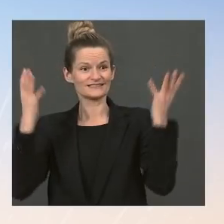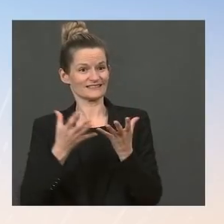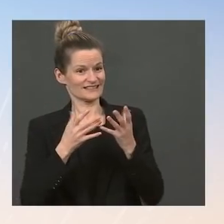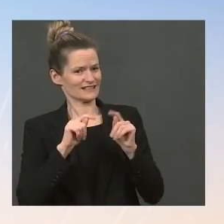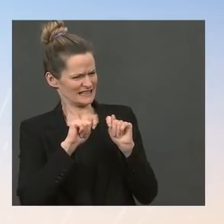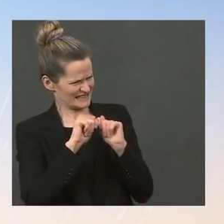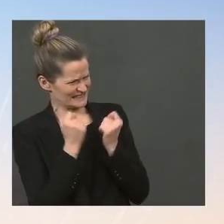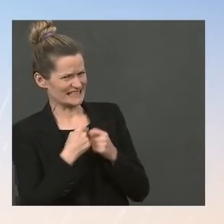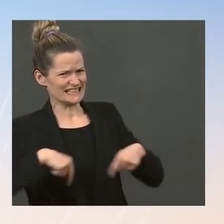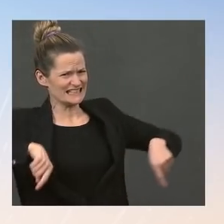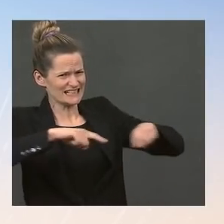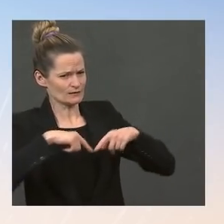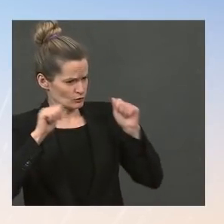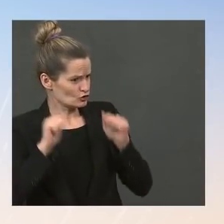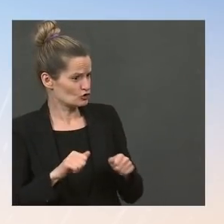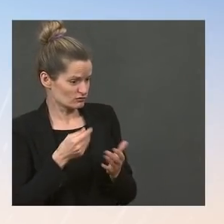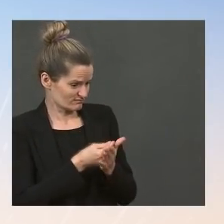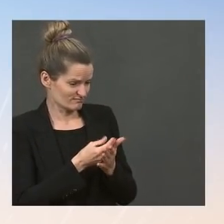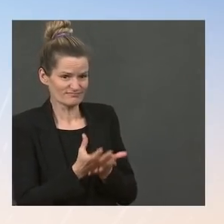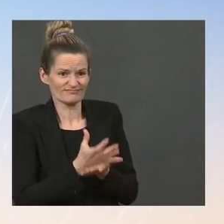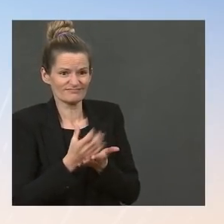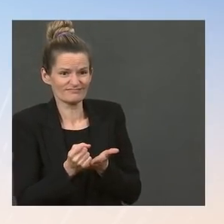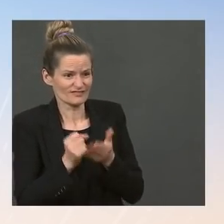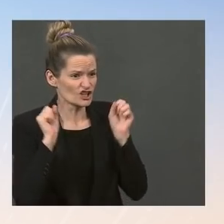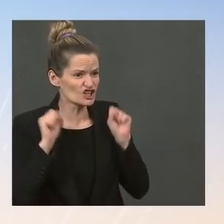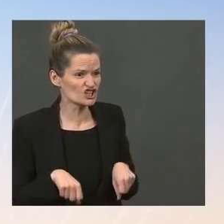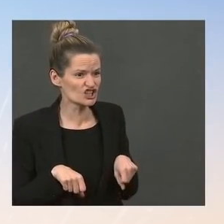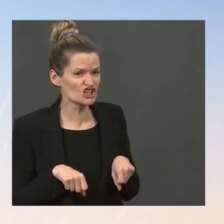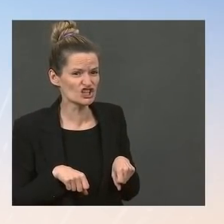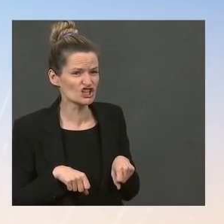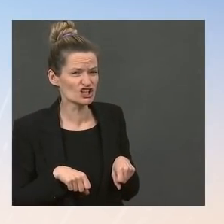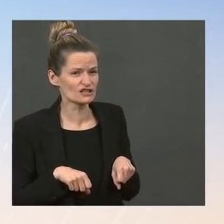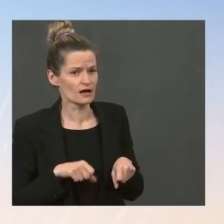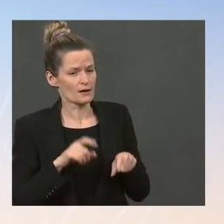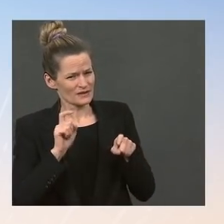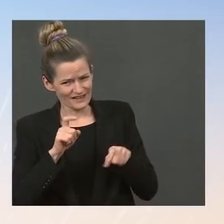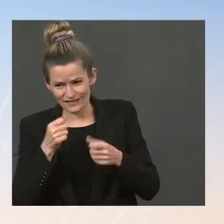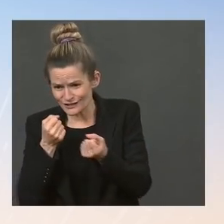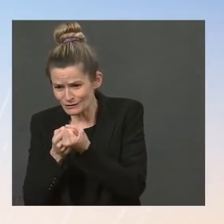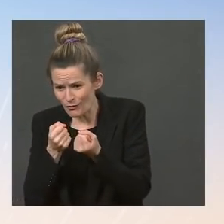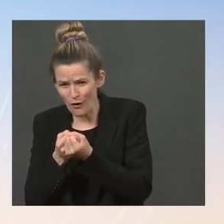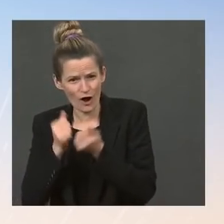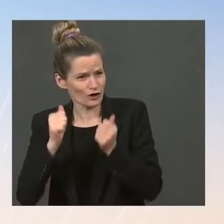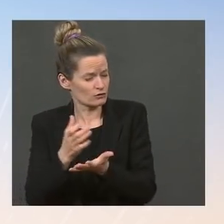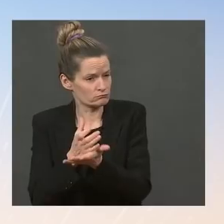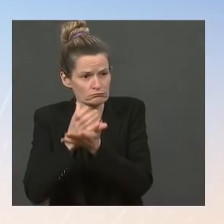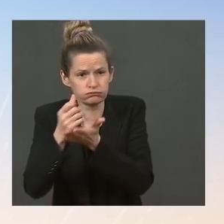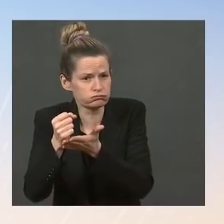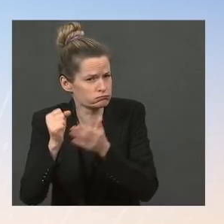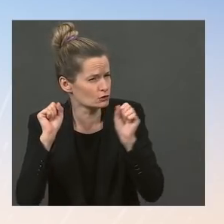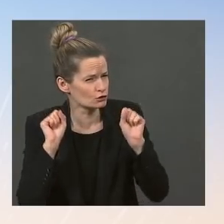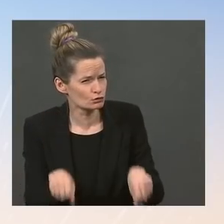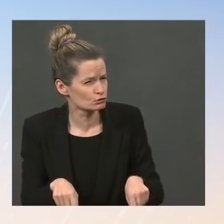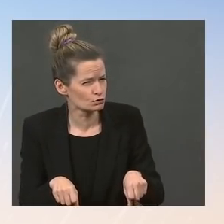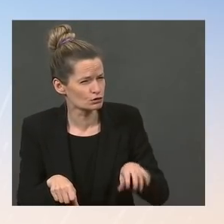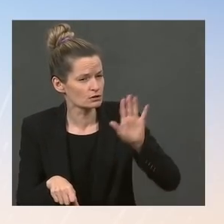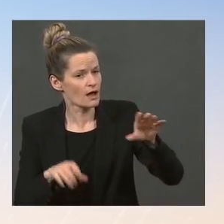and the ability to have partnerships -- like the one we announced last night that is an important partnership moving forward for security